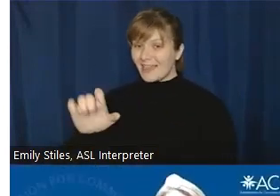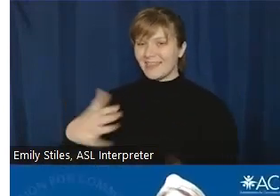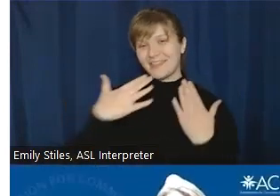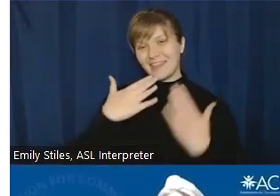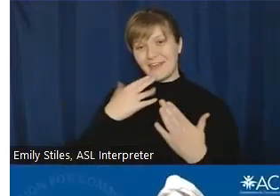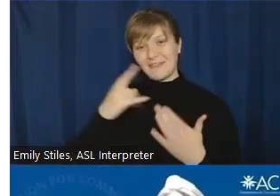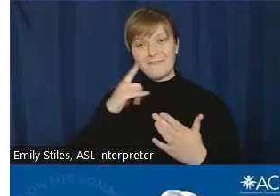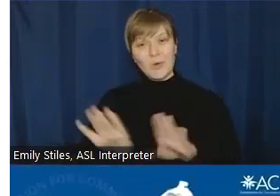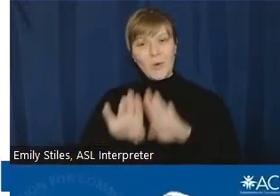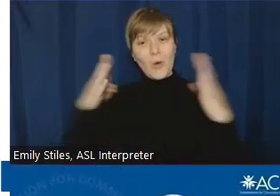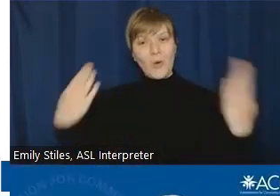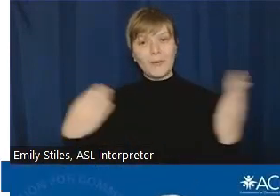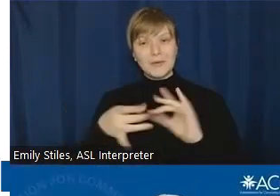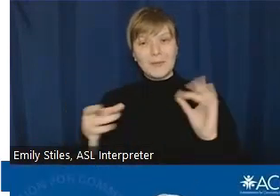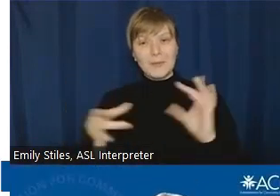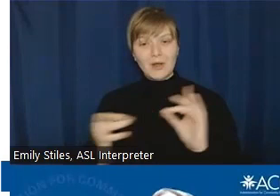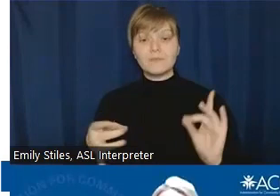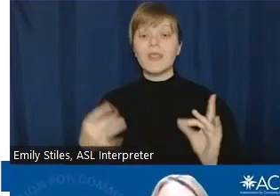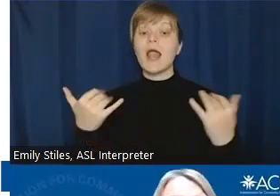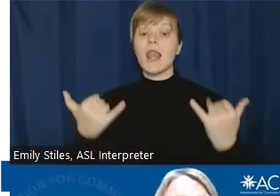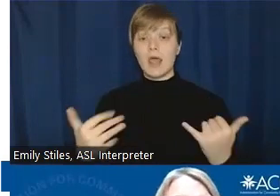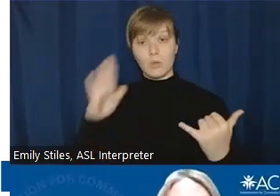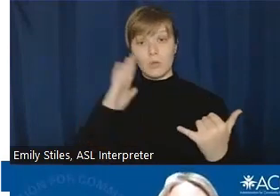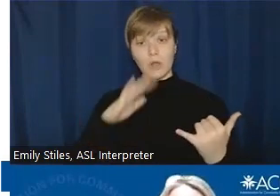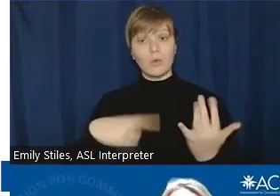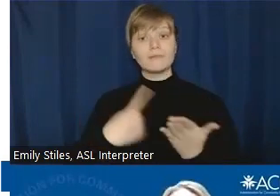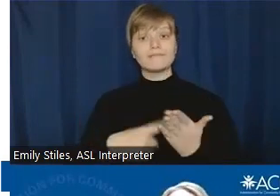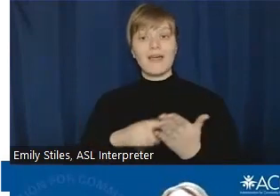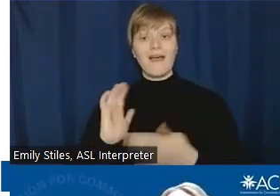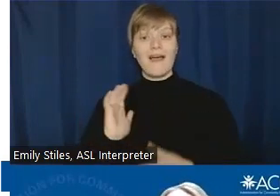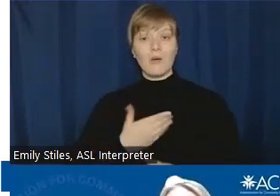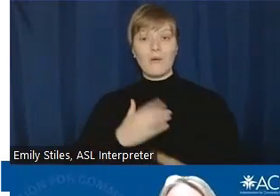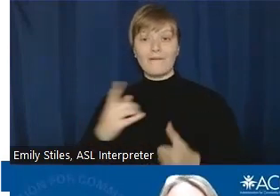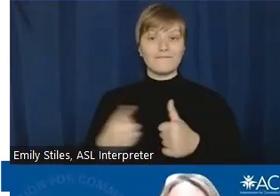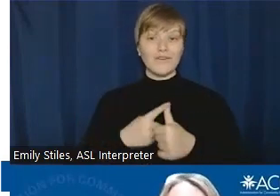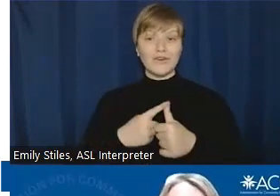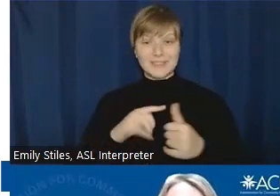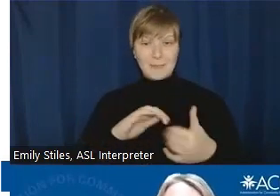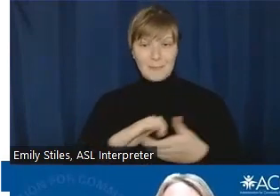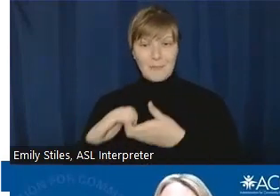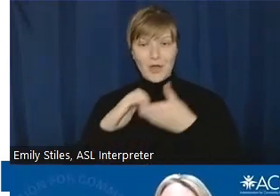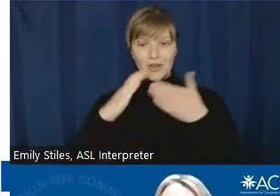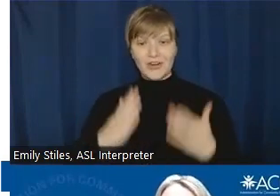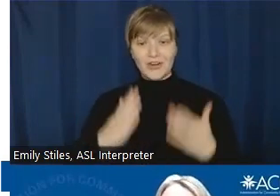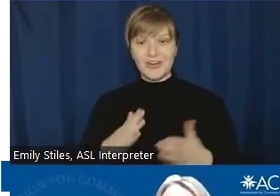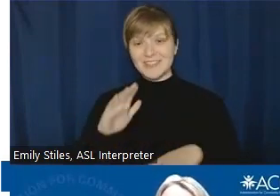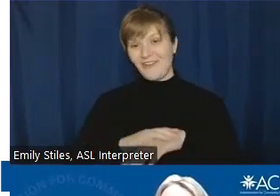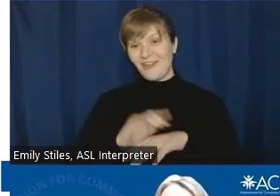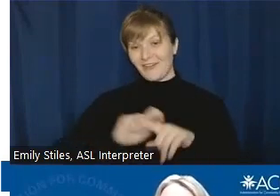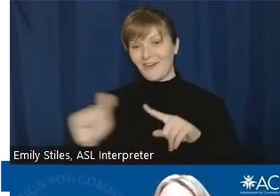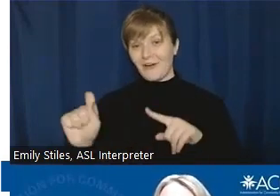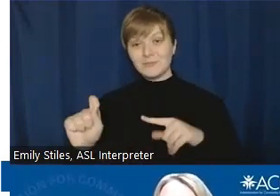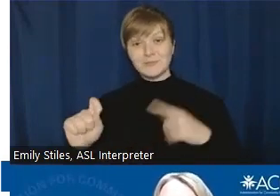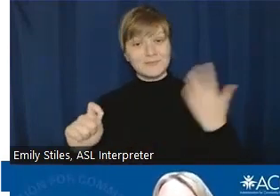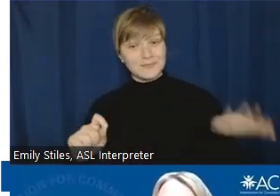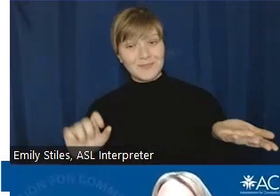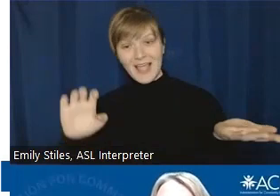We are going to move now to our first partners who are on the call, and that is Estella Hollander